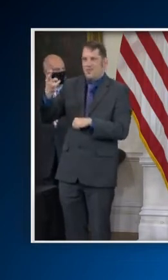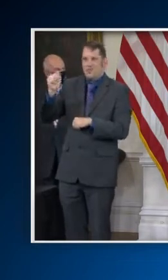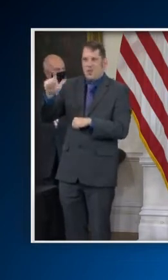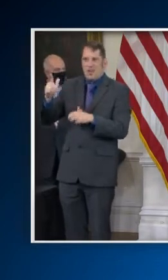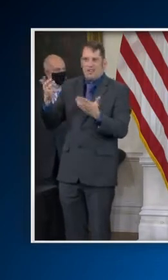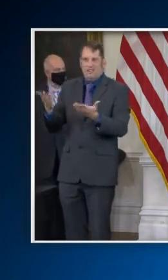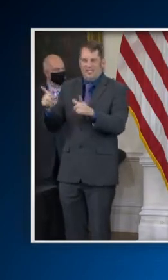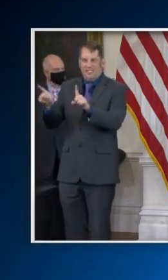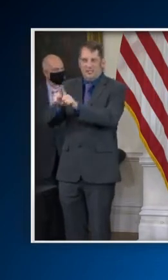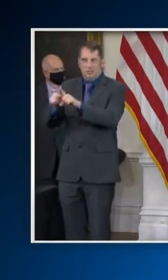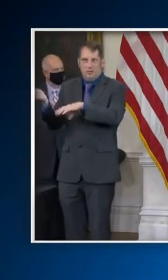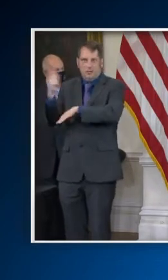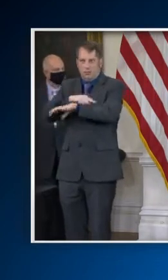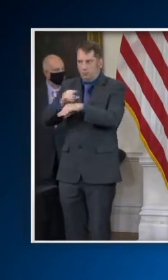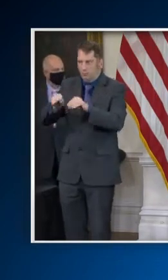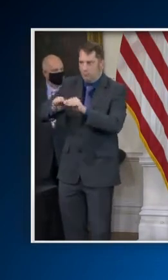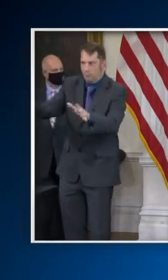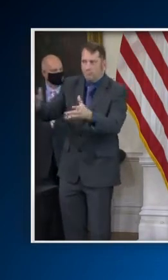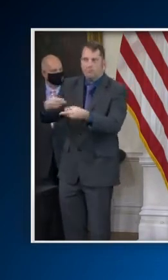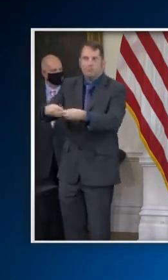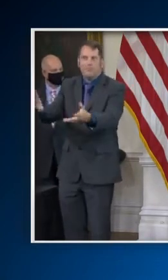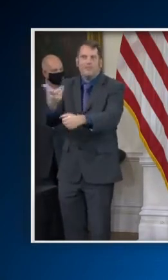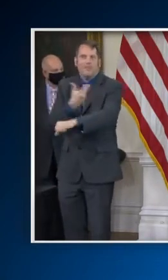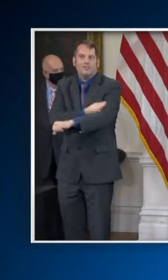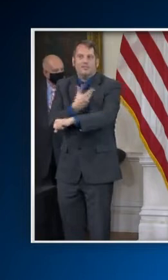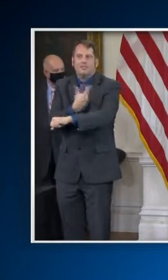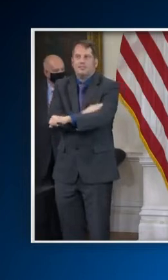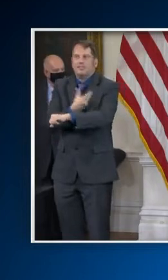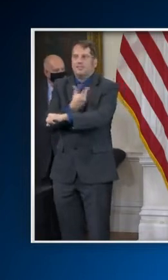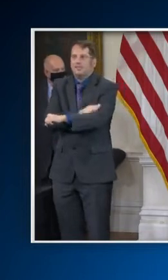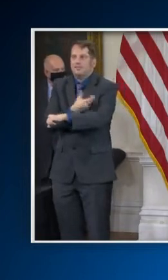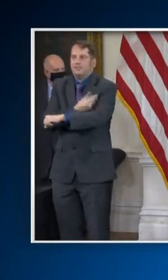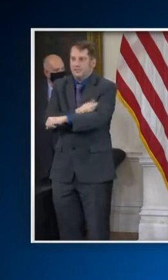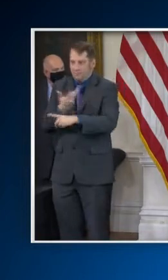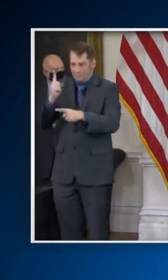HOLD A TOWN HALL TO EDUCATE AND PROVIDE VACCINE ON THAT SAME DAY.